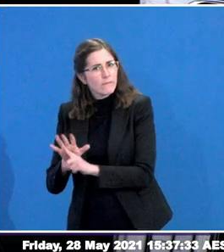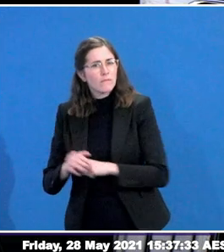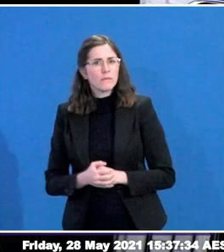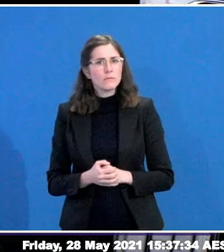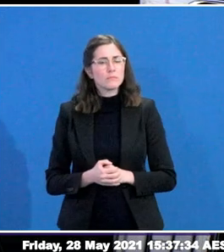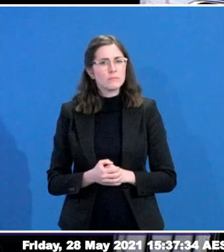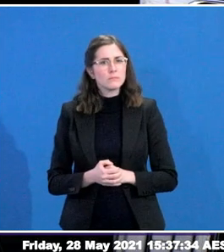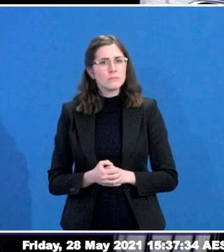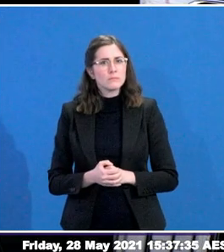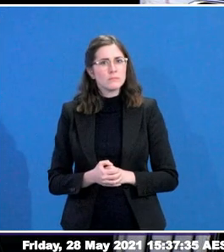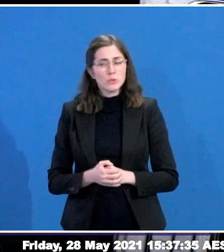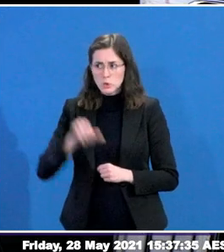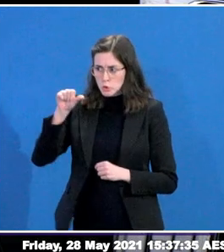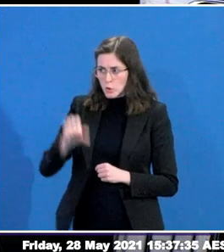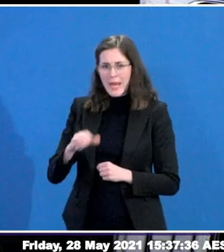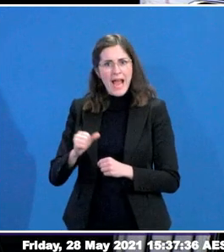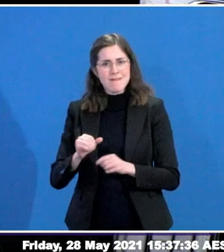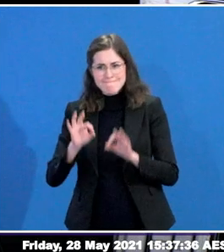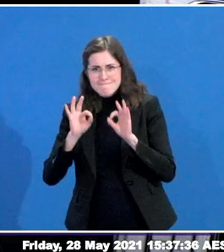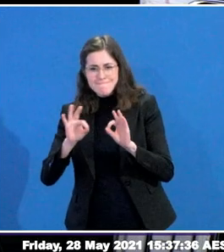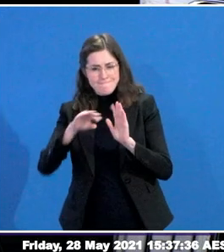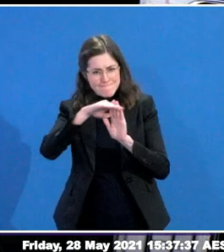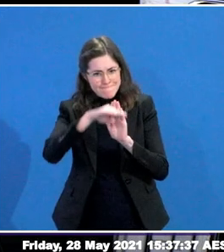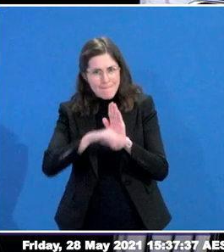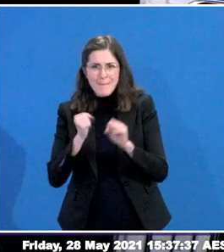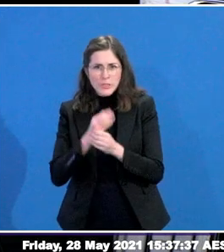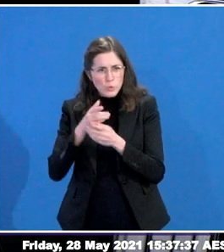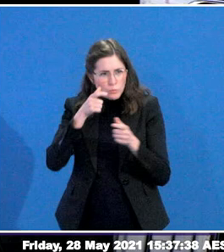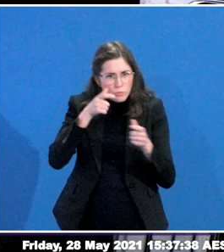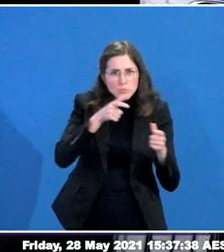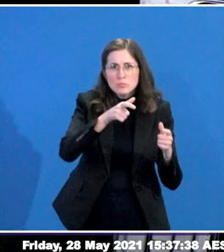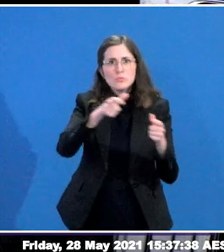mechanisms that should be in place to ensure so far as possible the